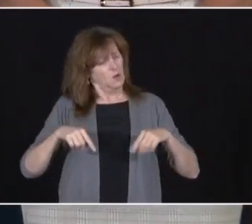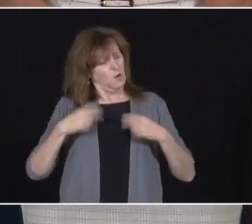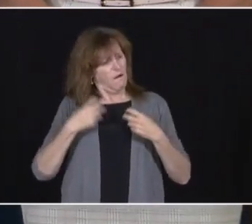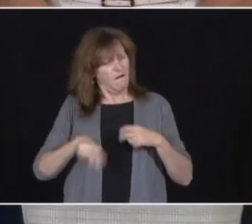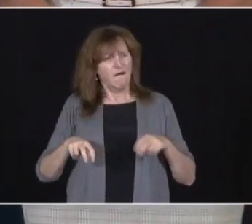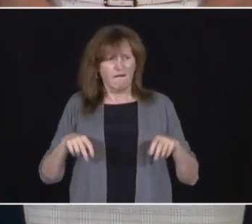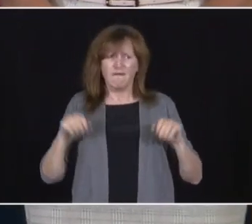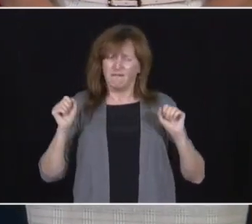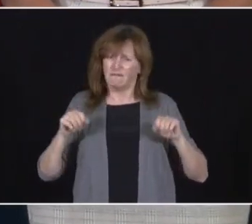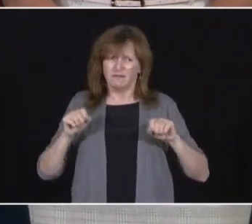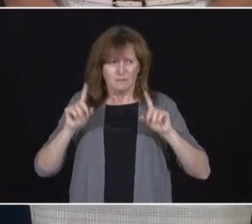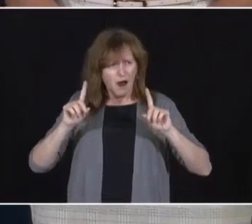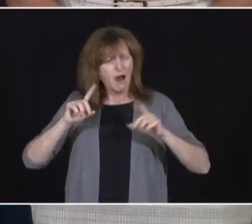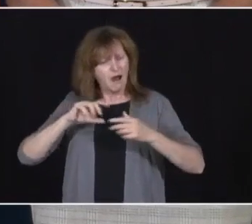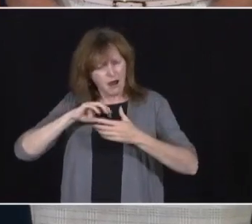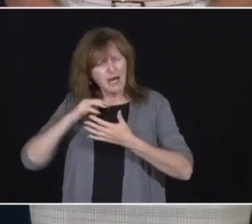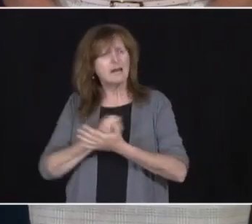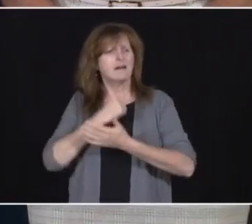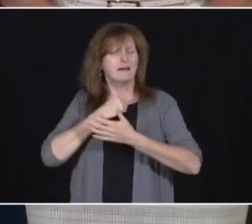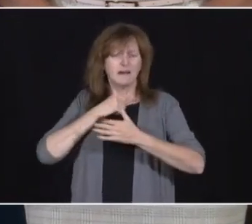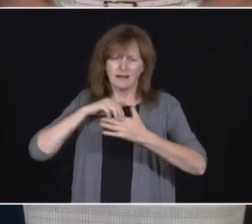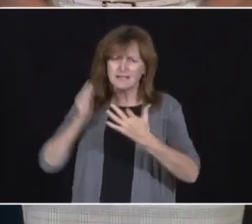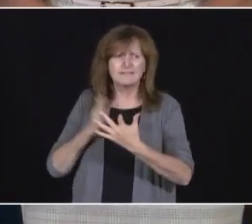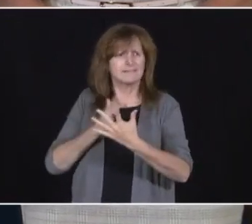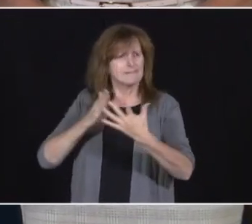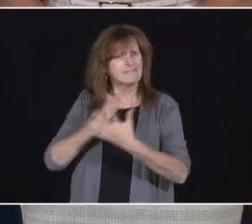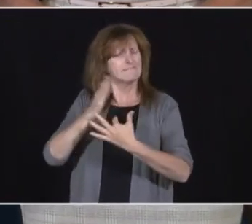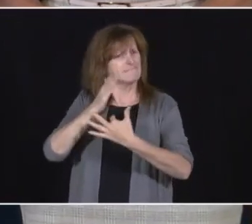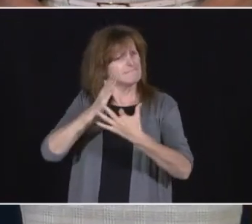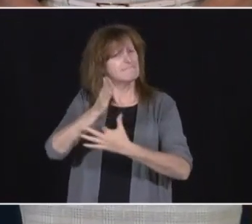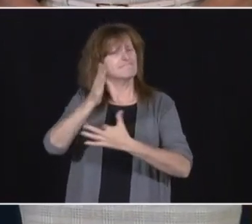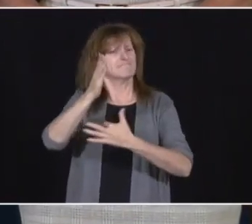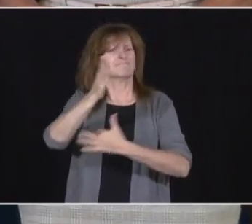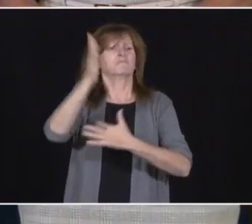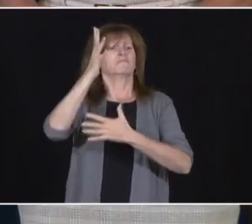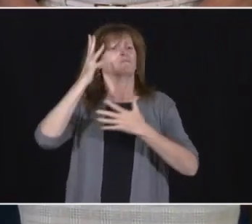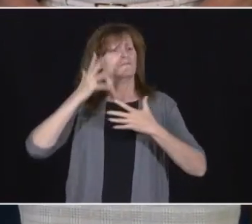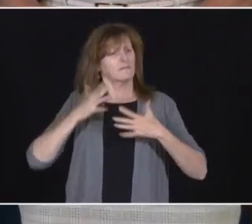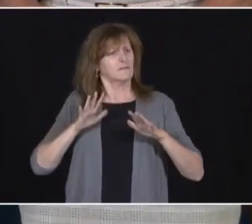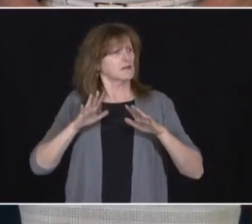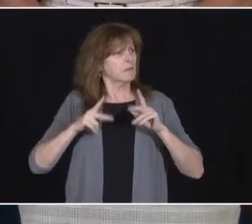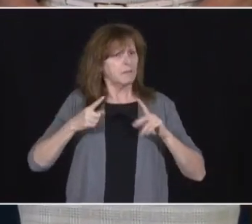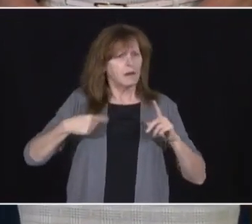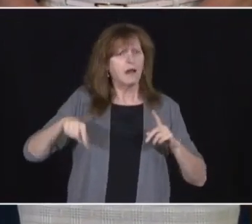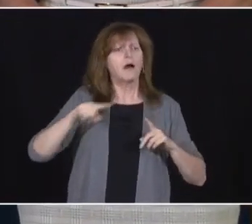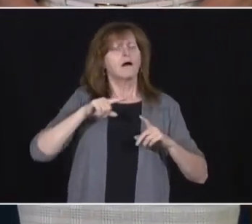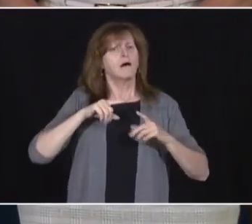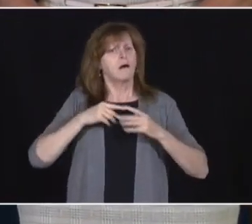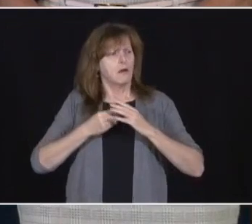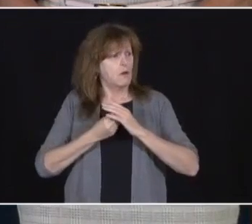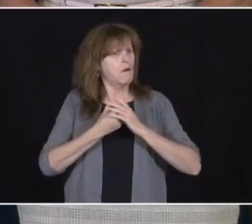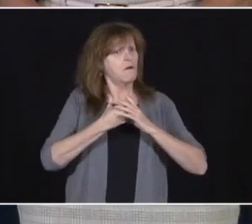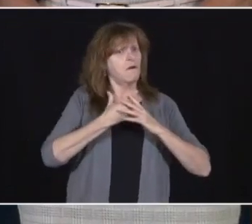This is not only an opportunity to work through these difficult times, but it is also an opportunity to grow as the people, and as a